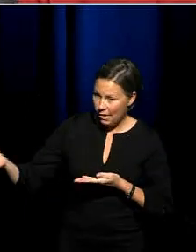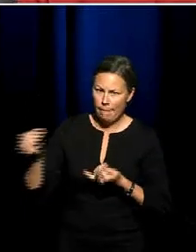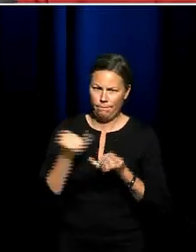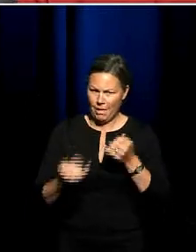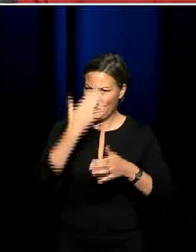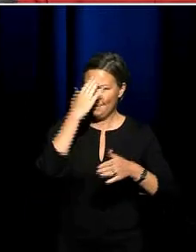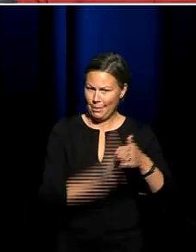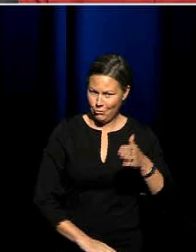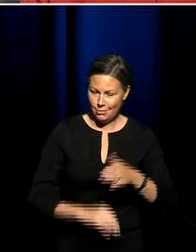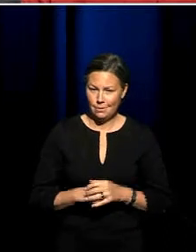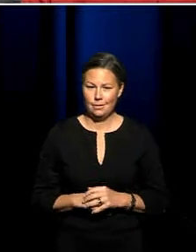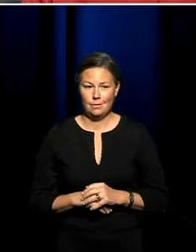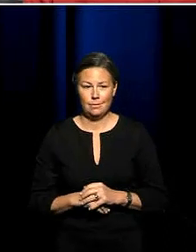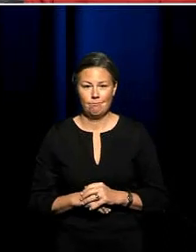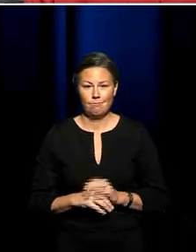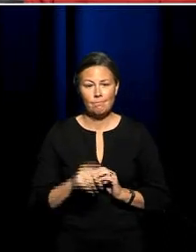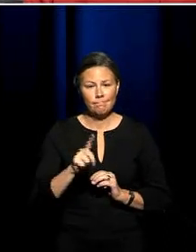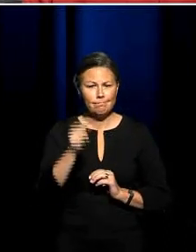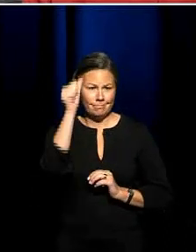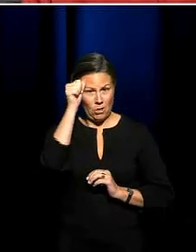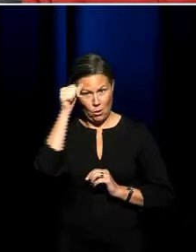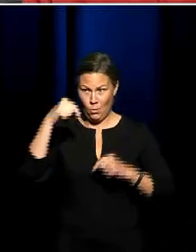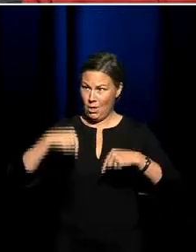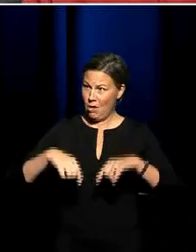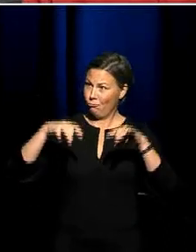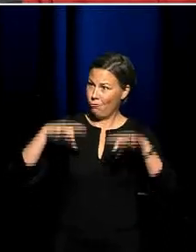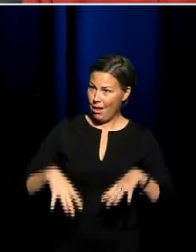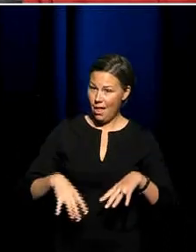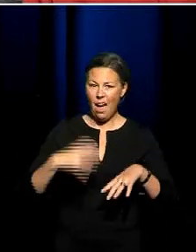Royal Commissions have been much in the news in Australia in recent years, but